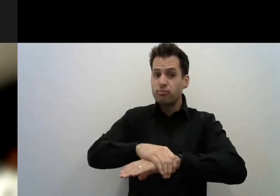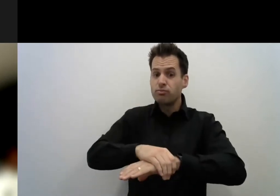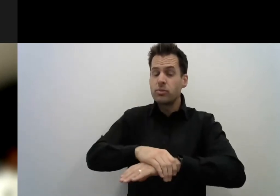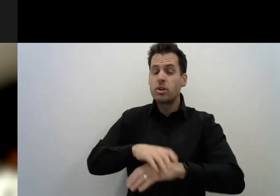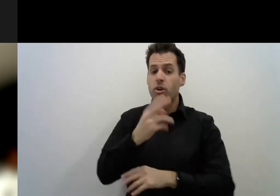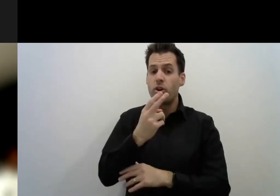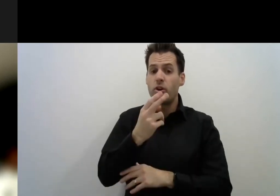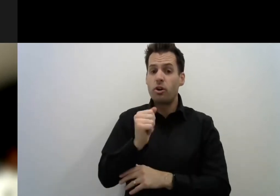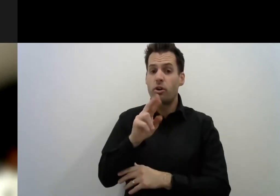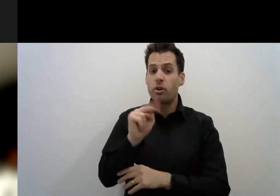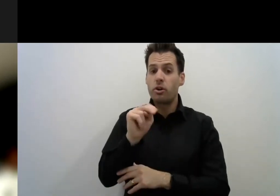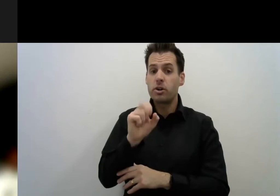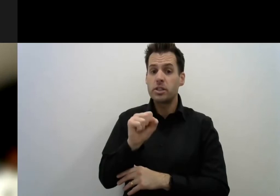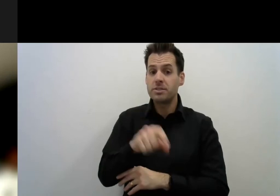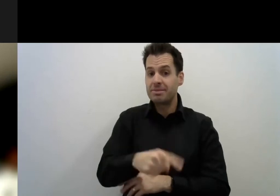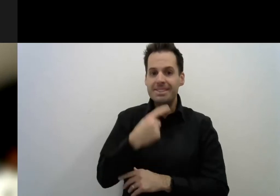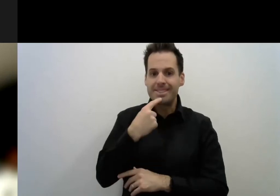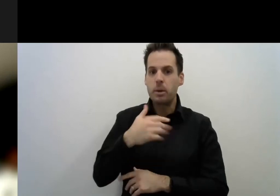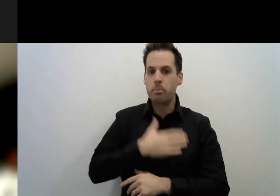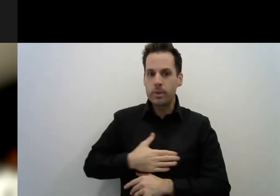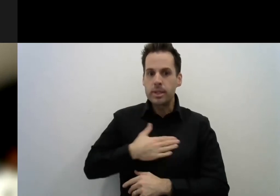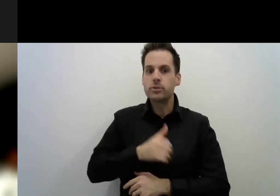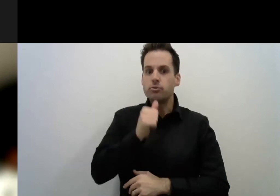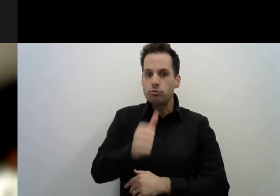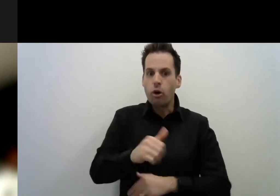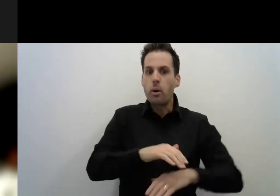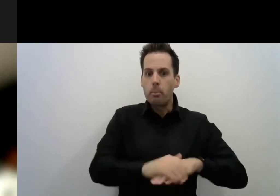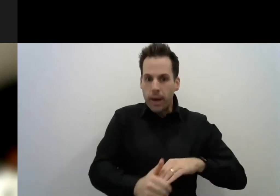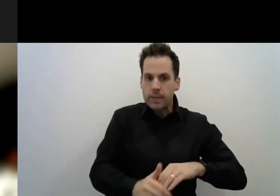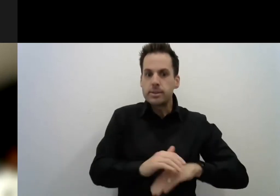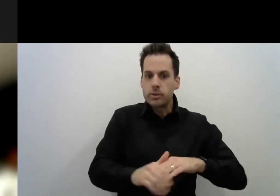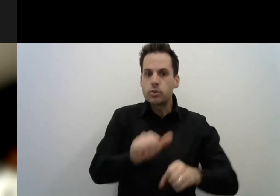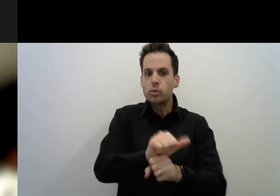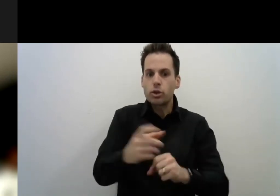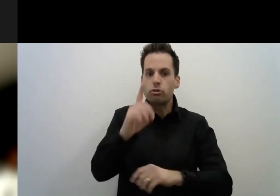harness that said please don't pet working dog and that seemed to defuse the situation and on another